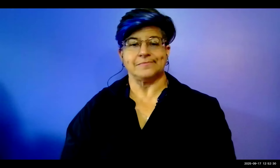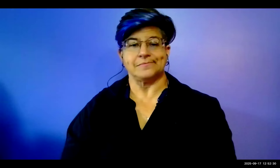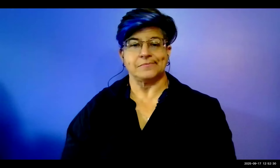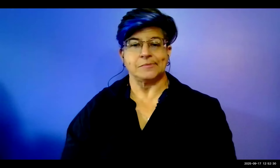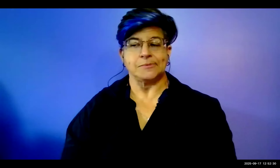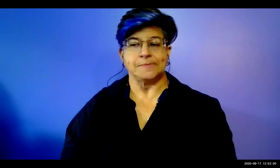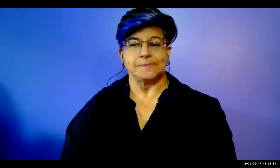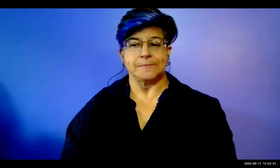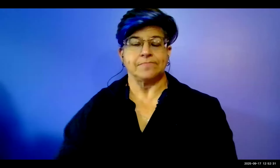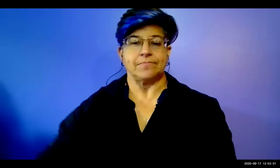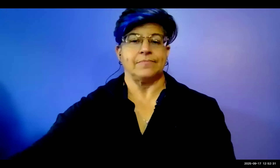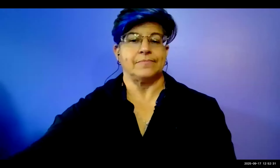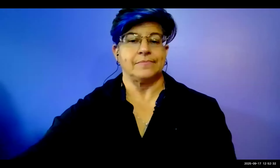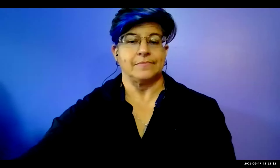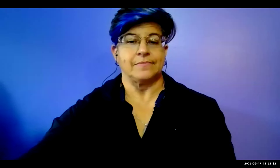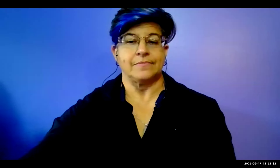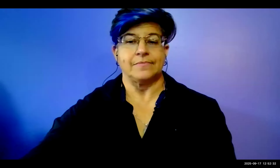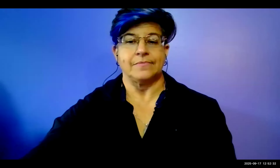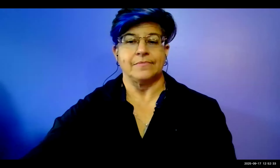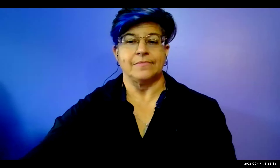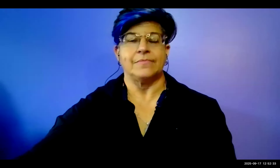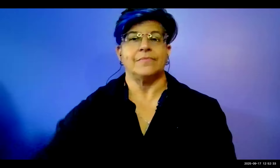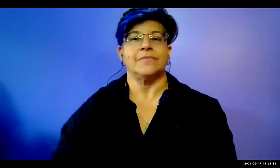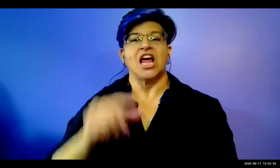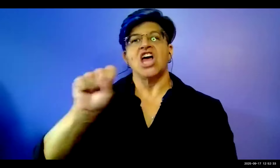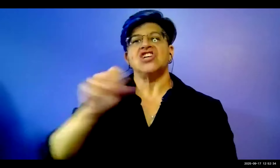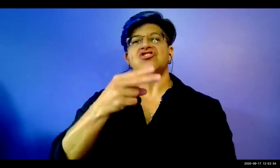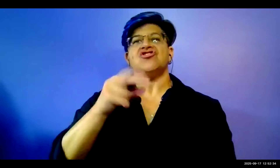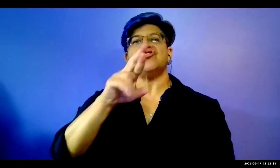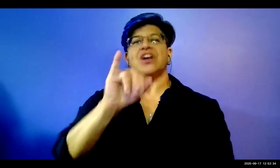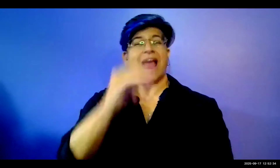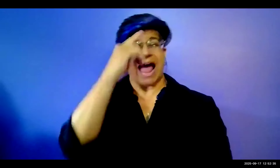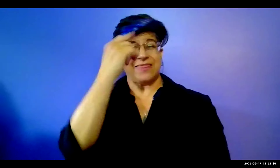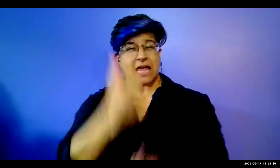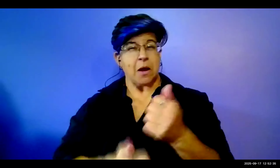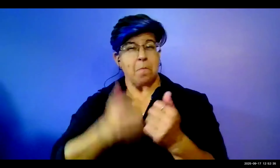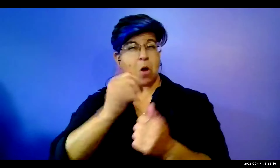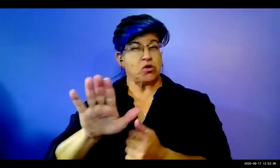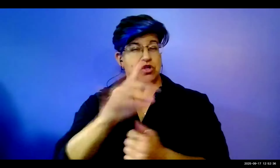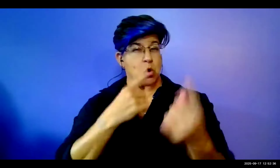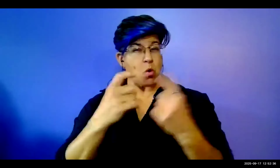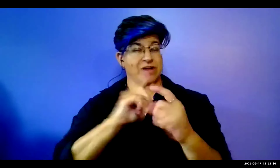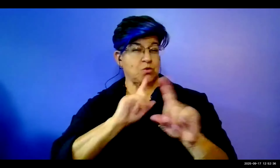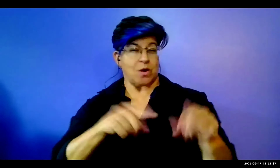I think that most of the questions got answered, but let me go back and.